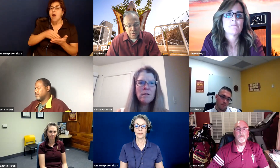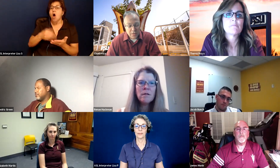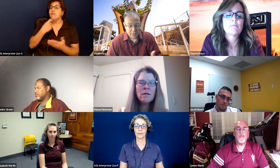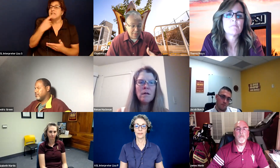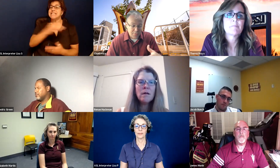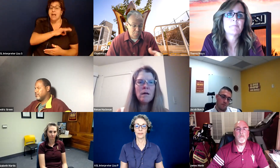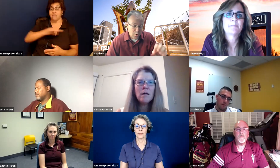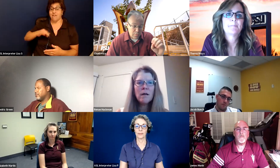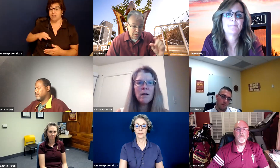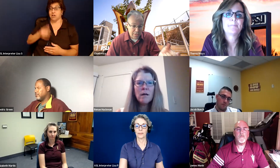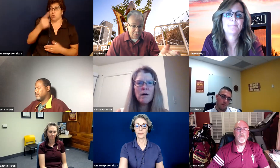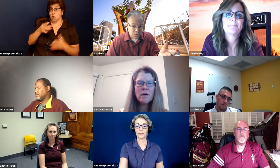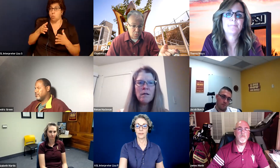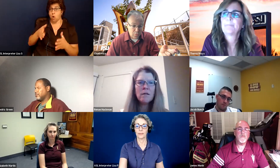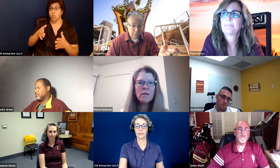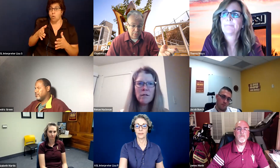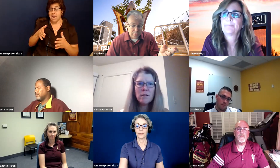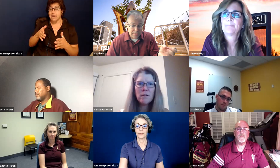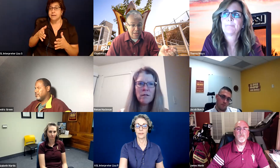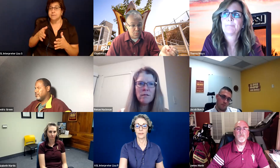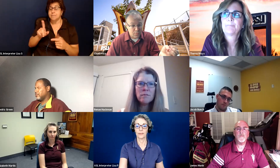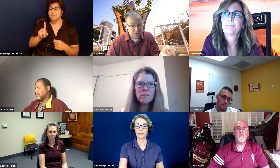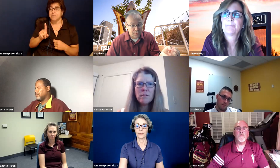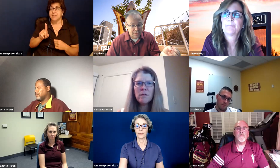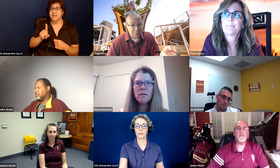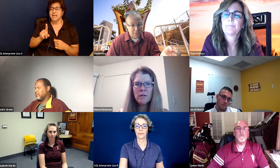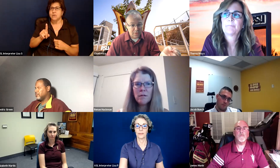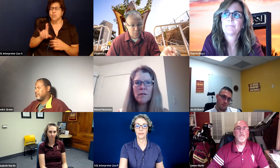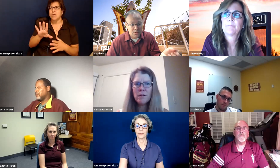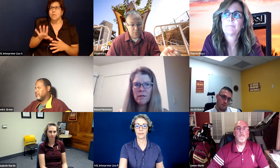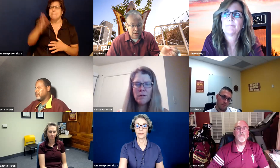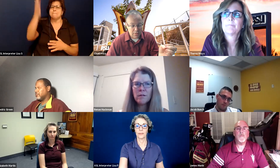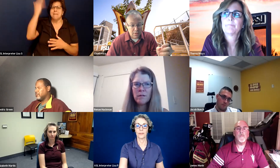And that was more related to the name when it was Disability Resource Center.